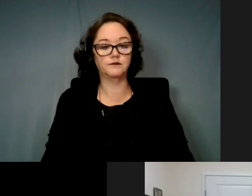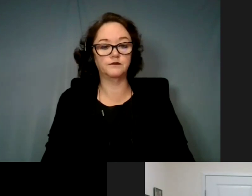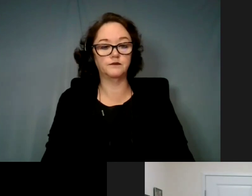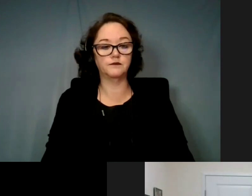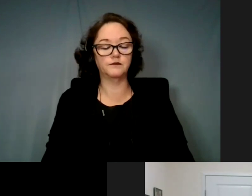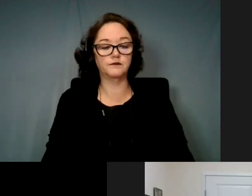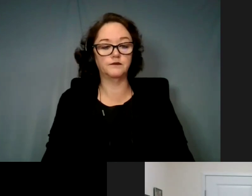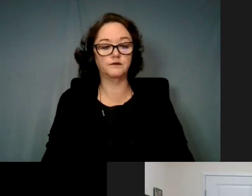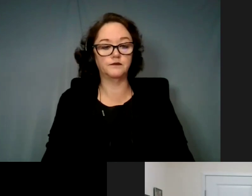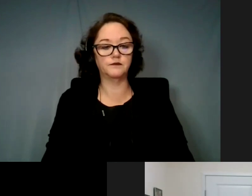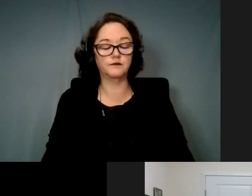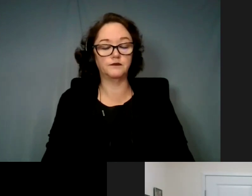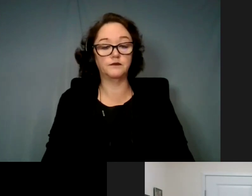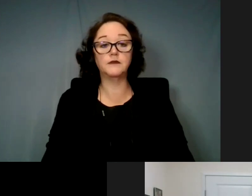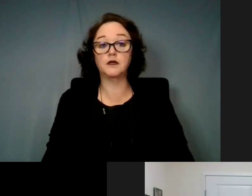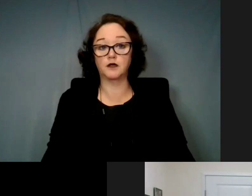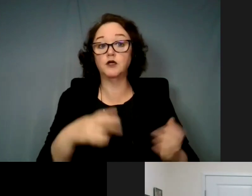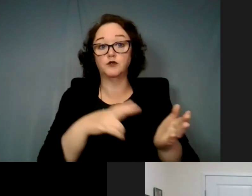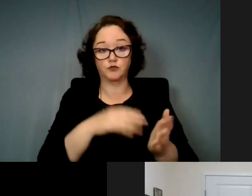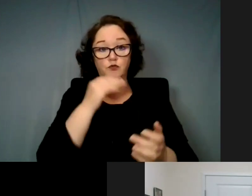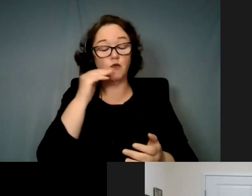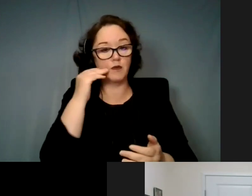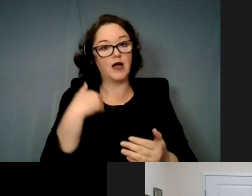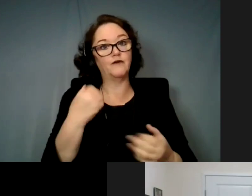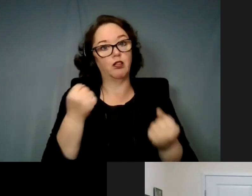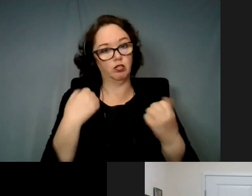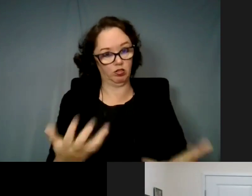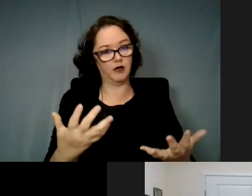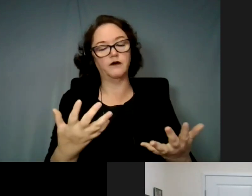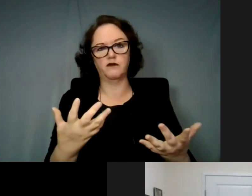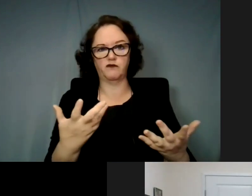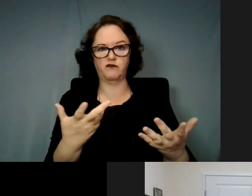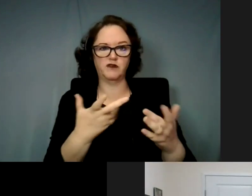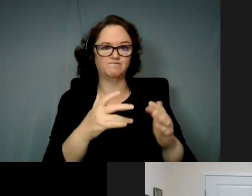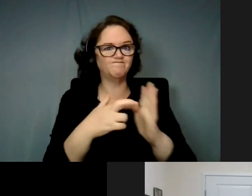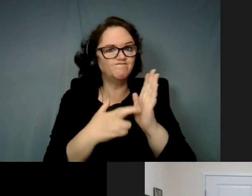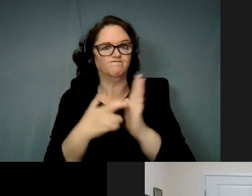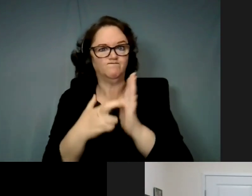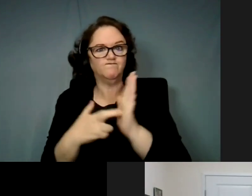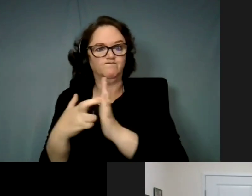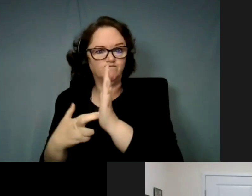restrictions. But to be honest, they are so busy and they have